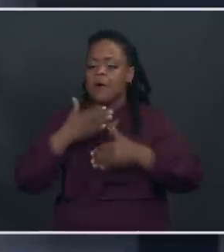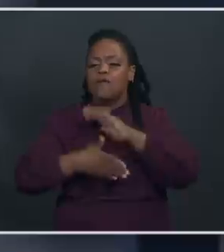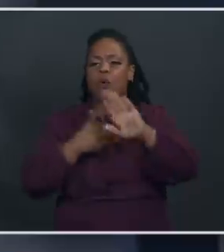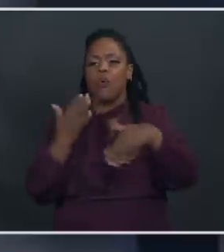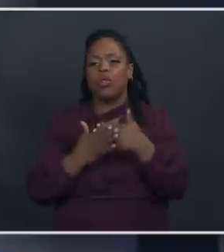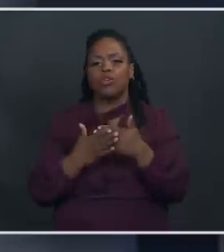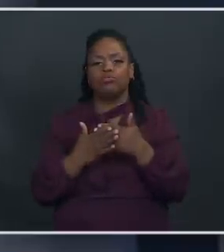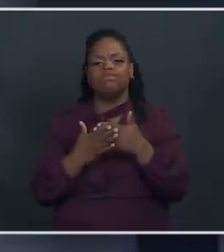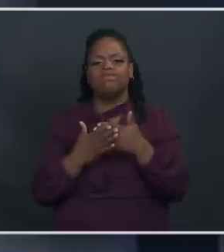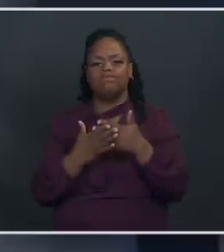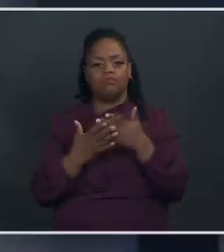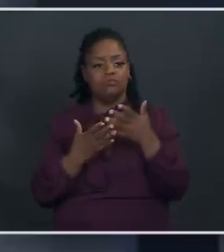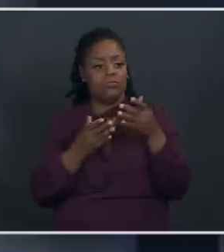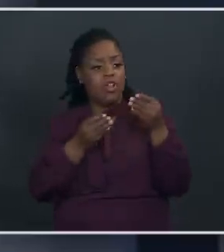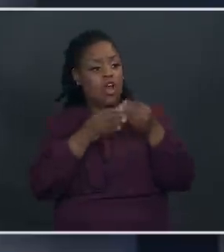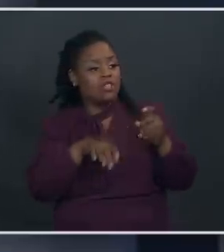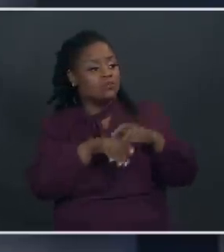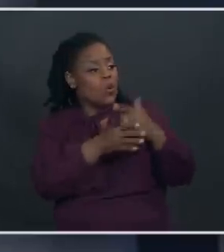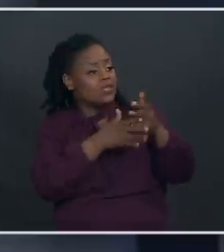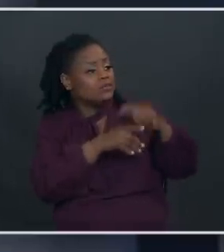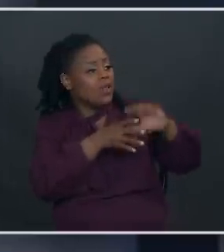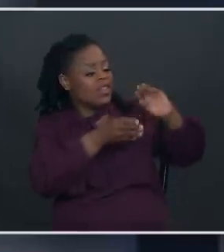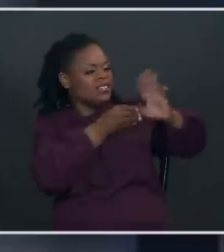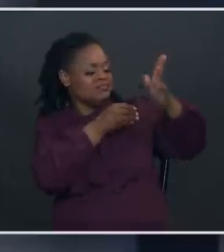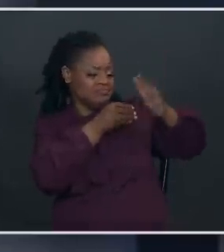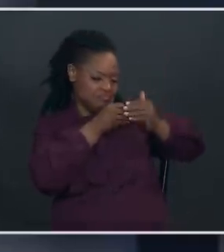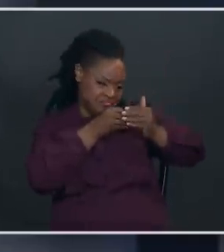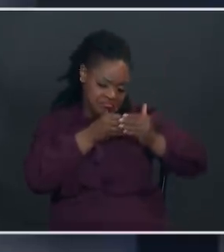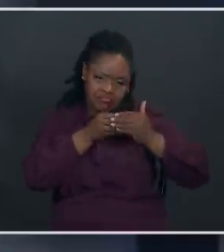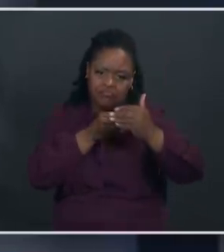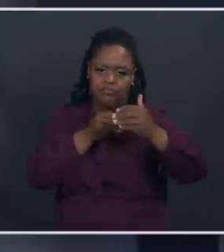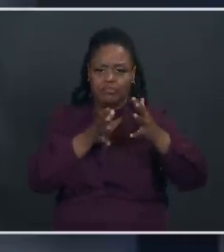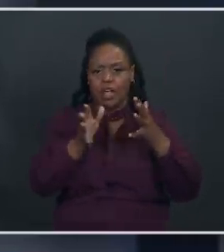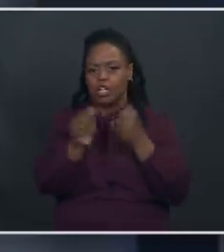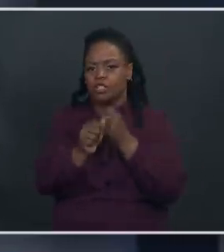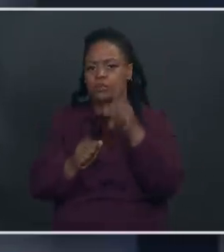COP26, as it's called, which the UK is hosting in November --